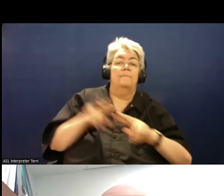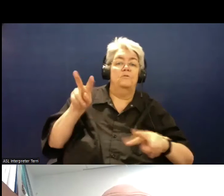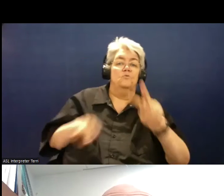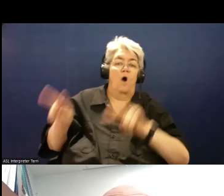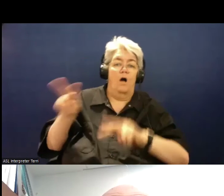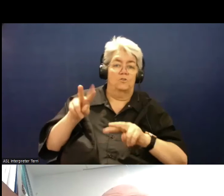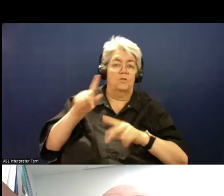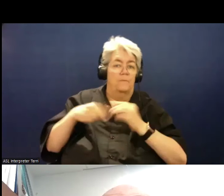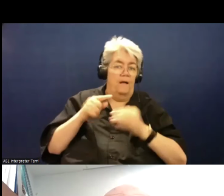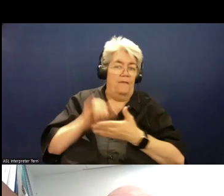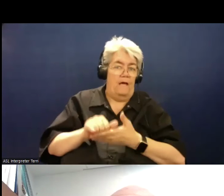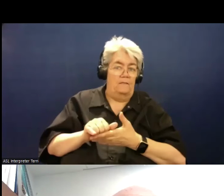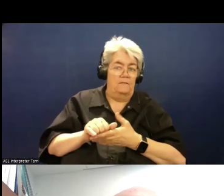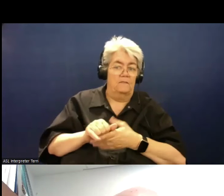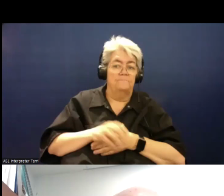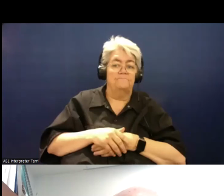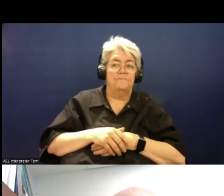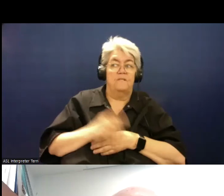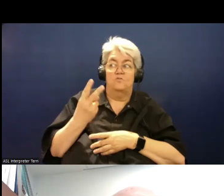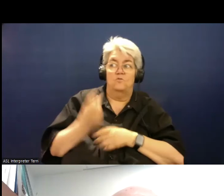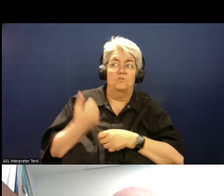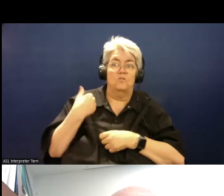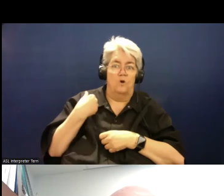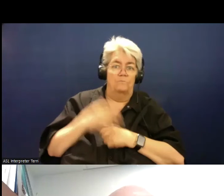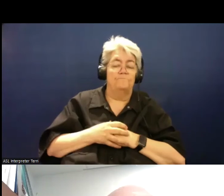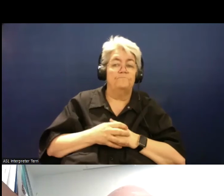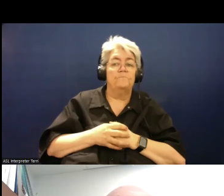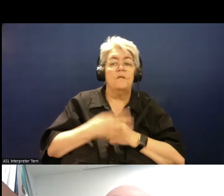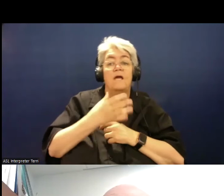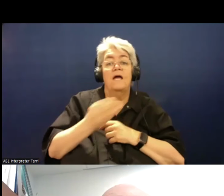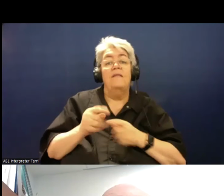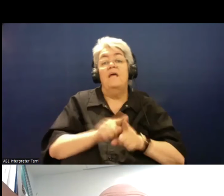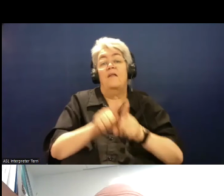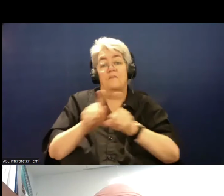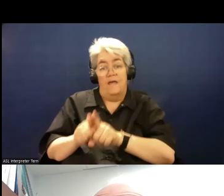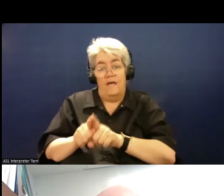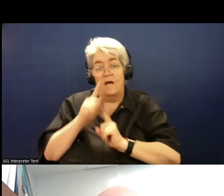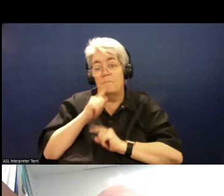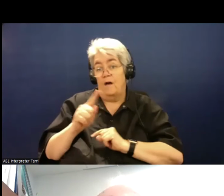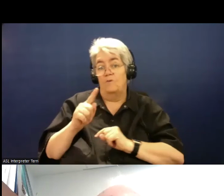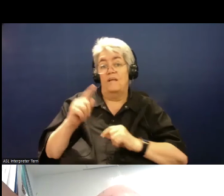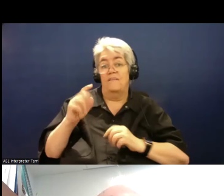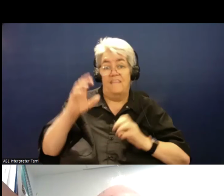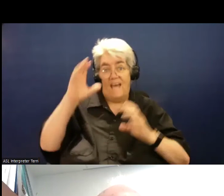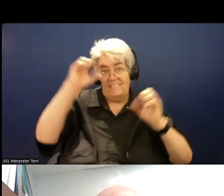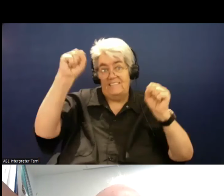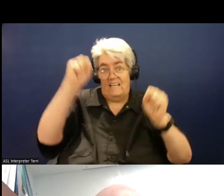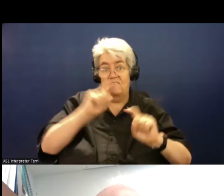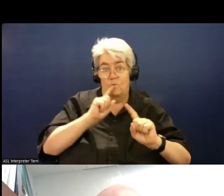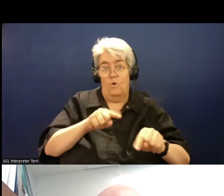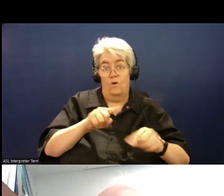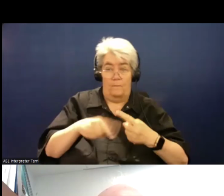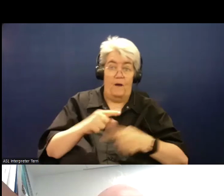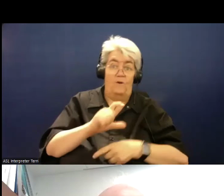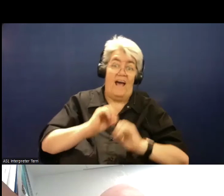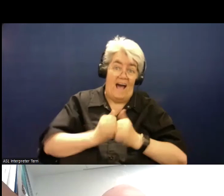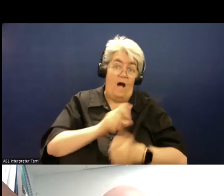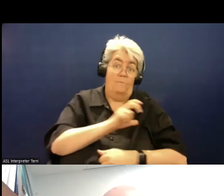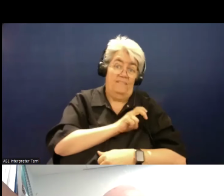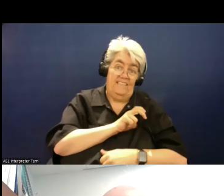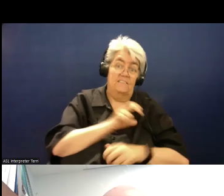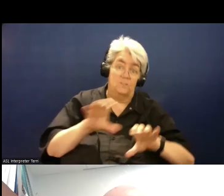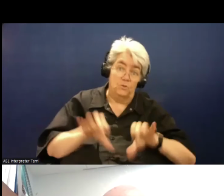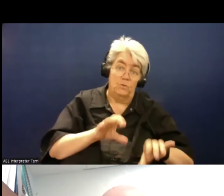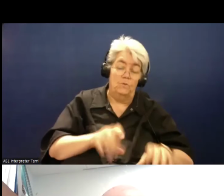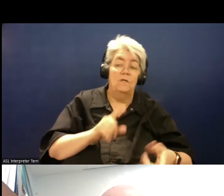THE OTHER IS CRISIS SERVICES TO PARTICULAR TO THE PEOPLE ON THIS